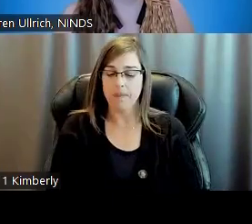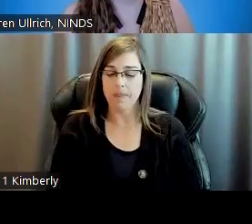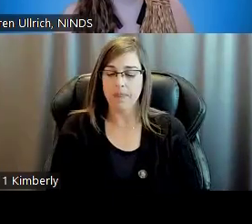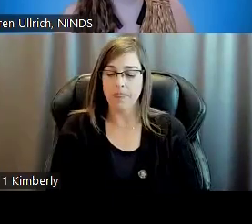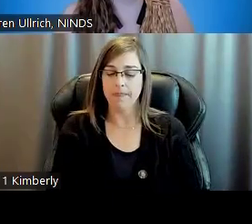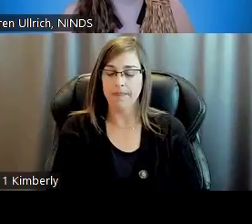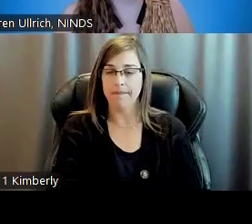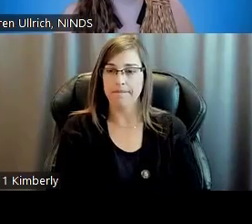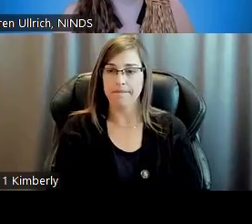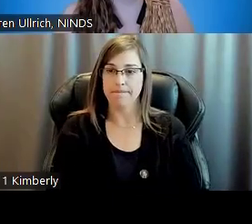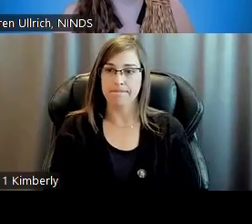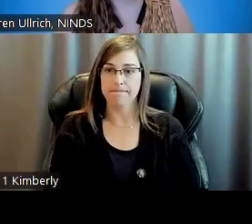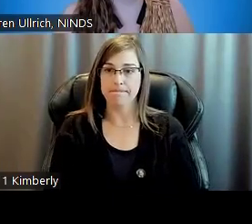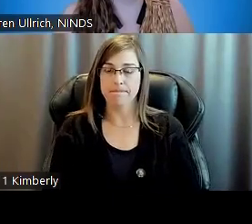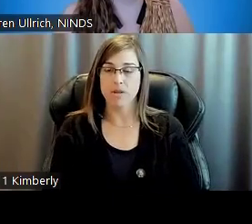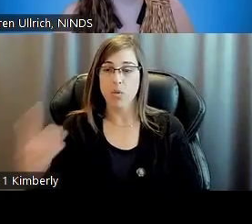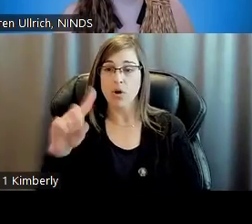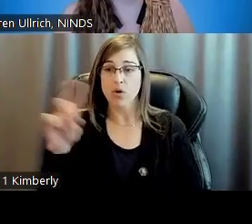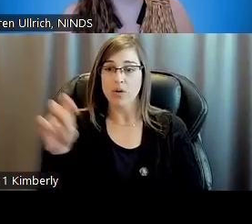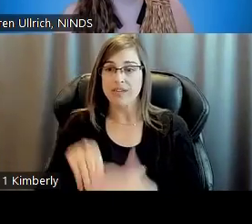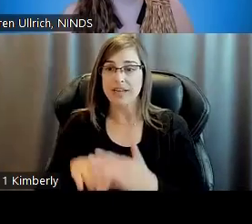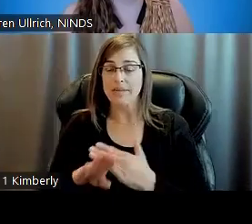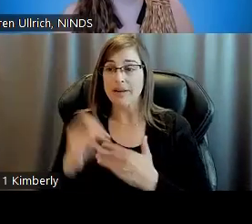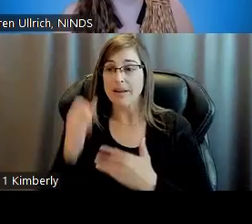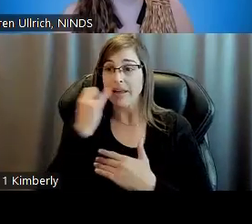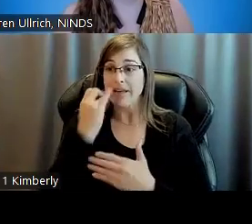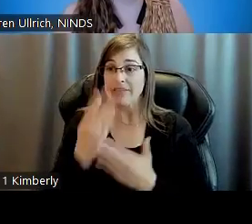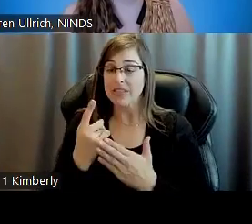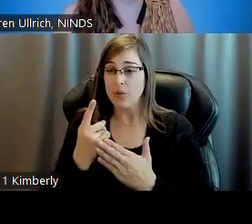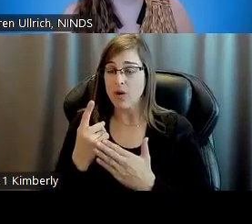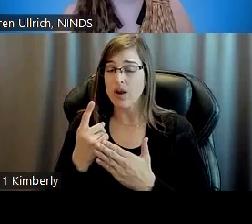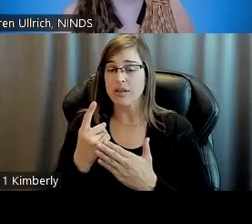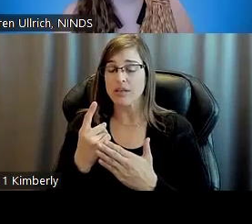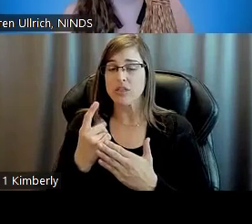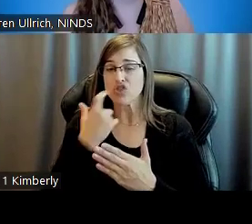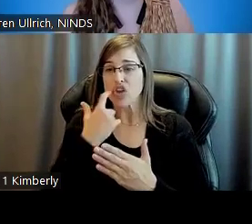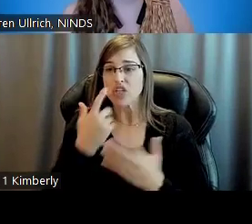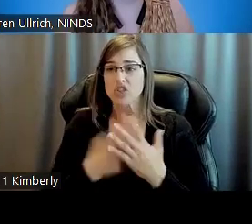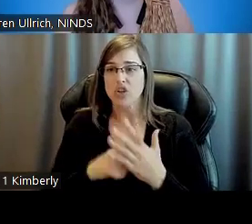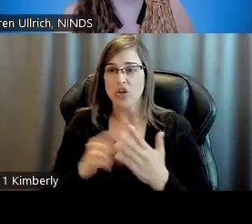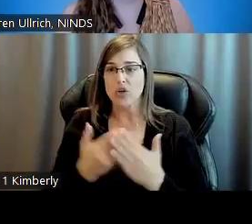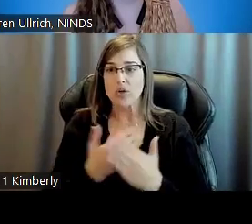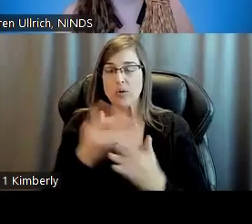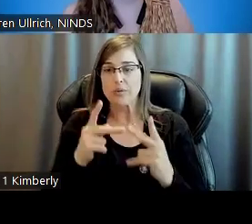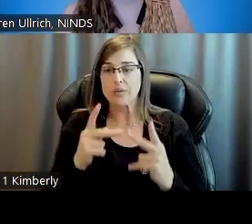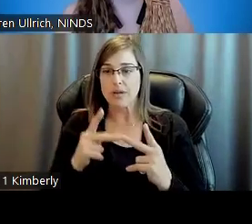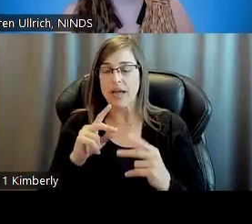"If one has just started 10-year track position without previously receiving a K99,